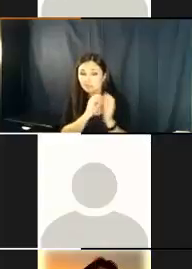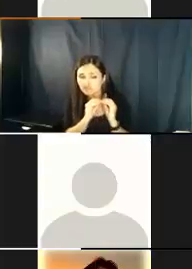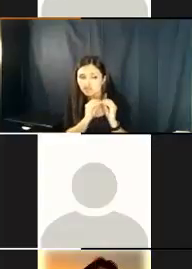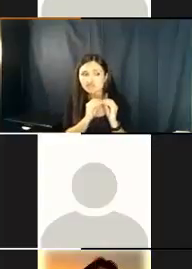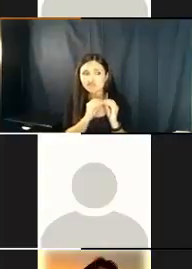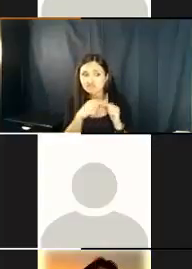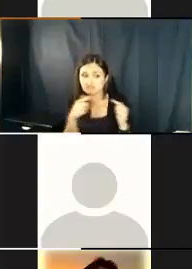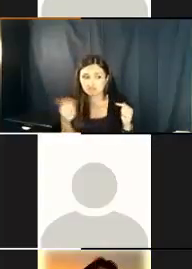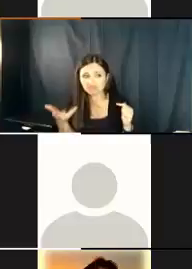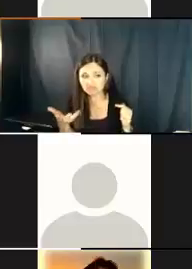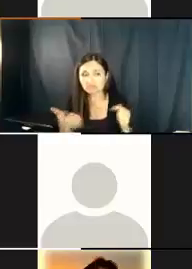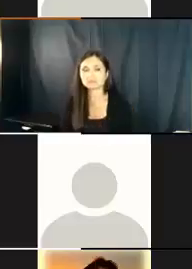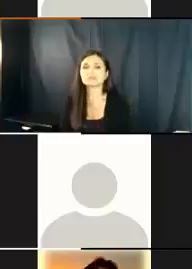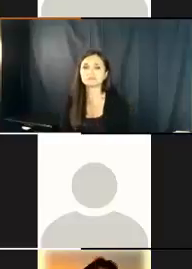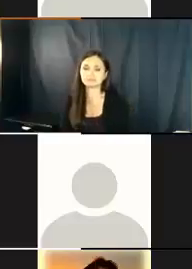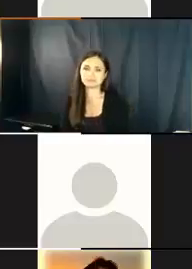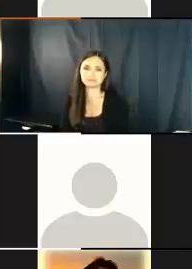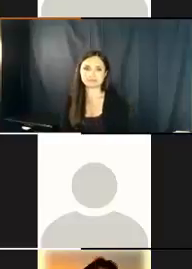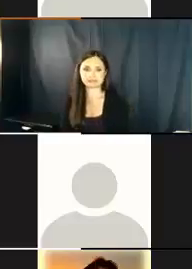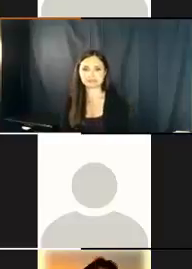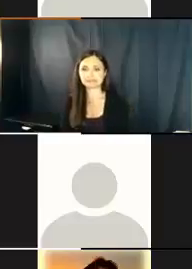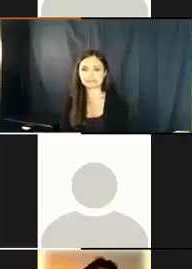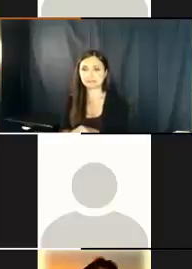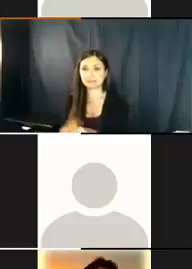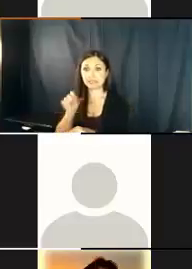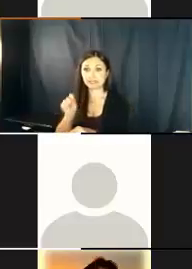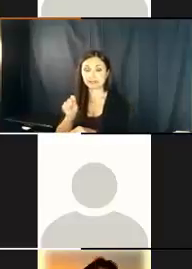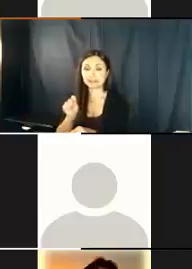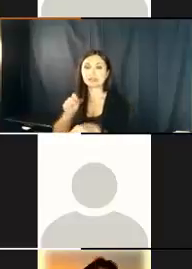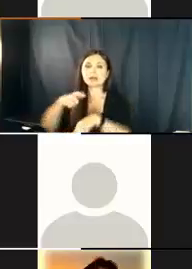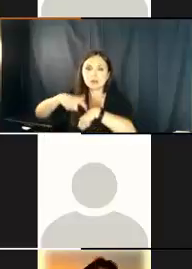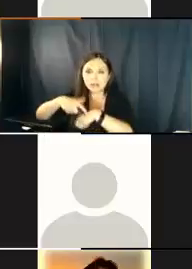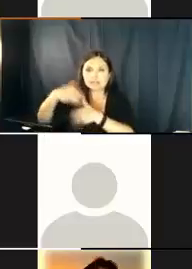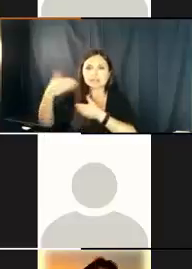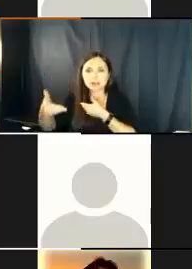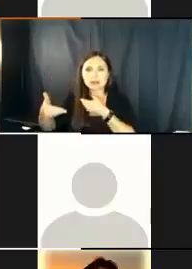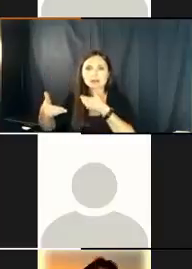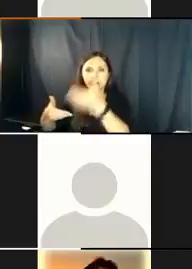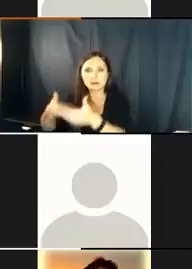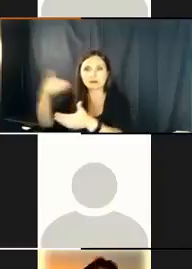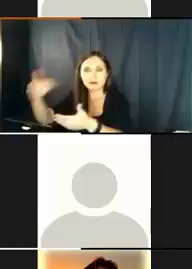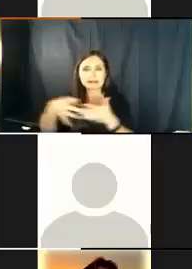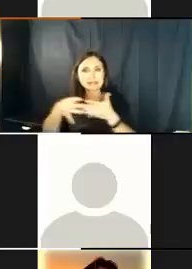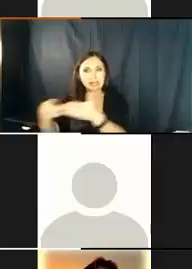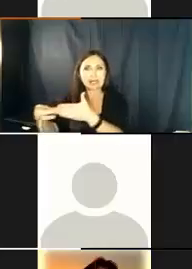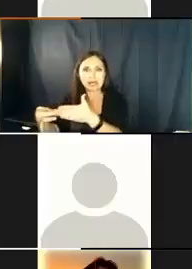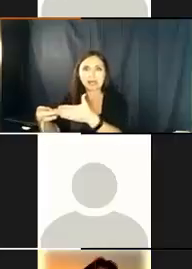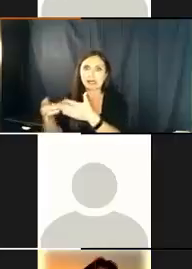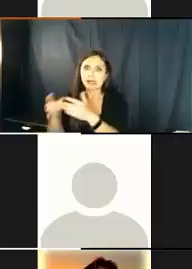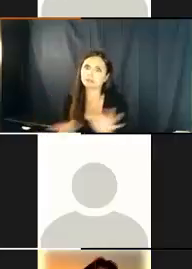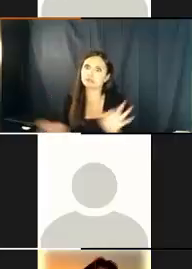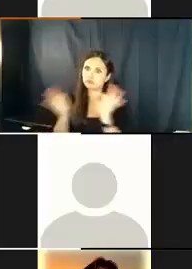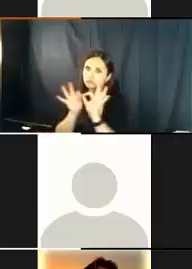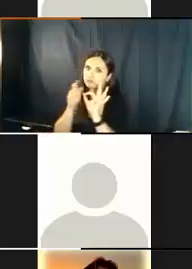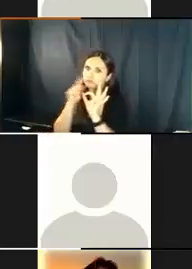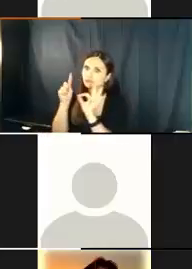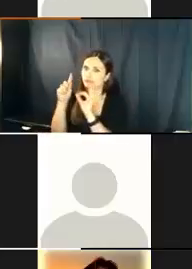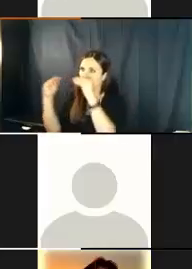Yes so pacing guides are elemental for both students and teachers.